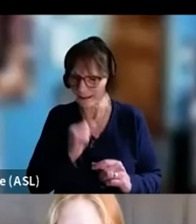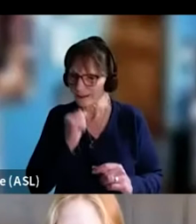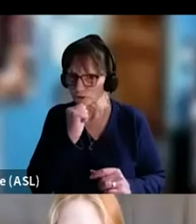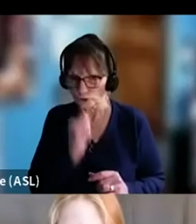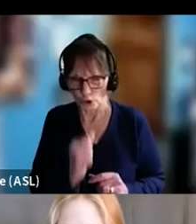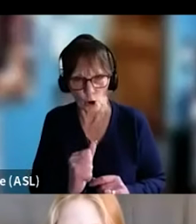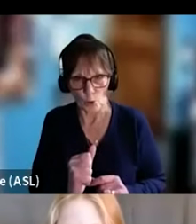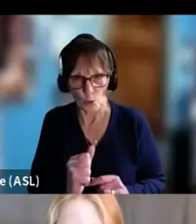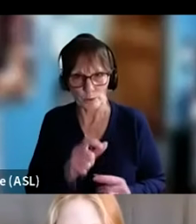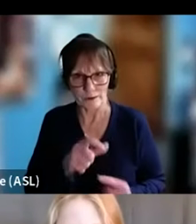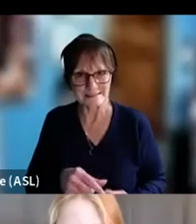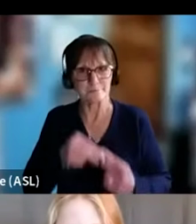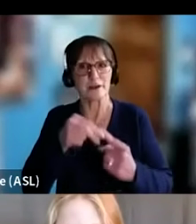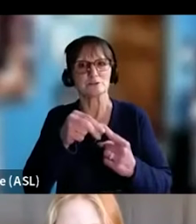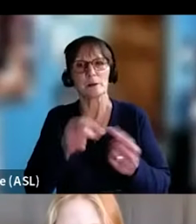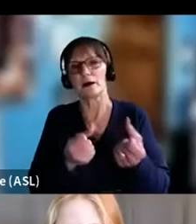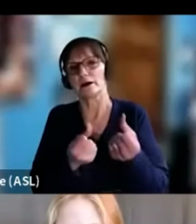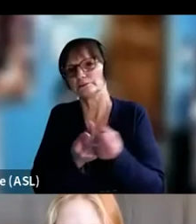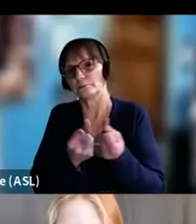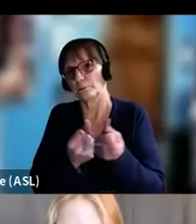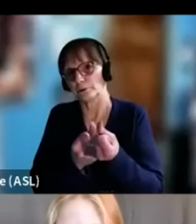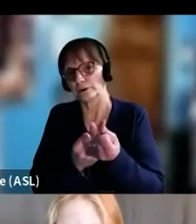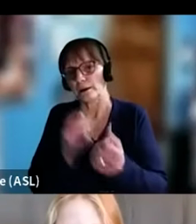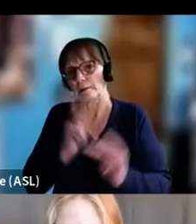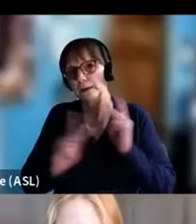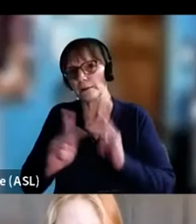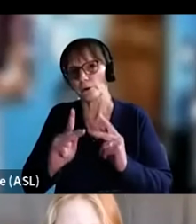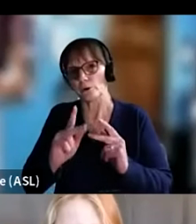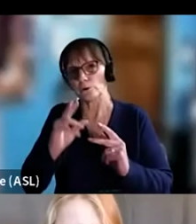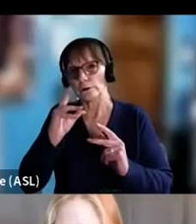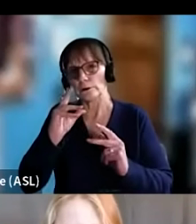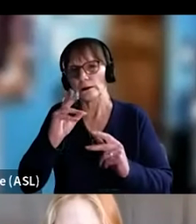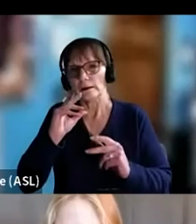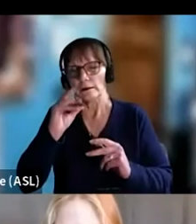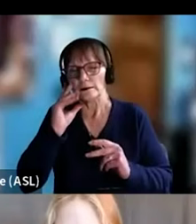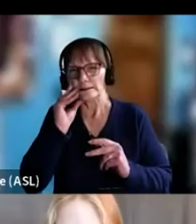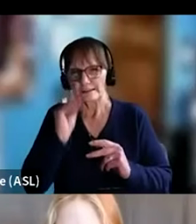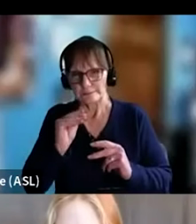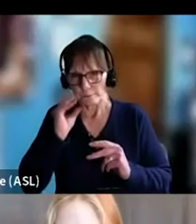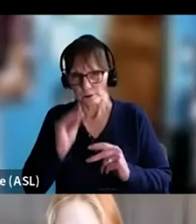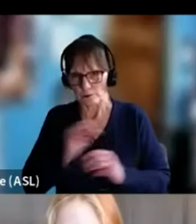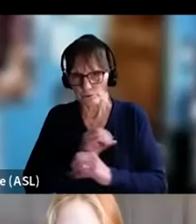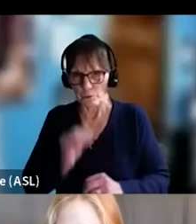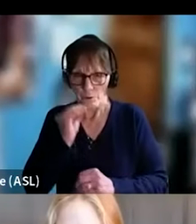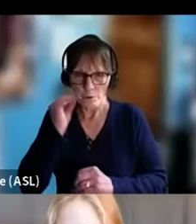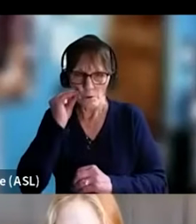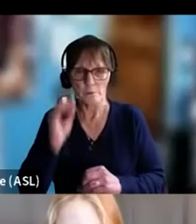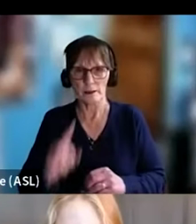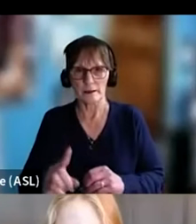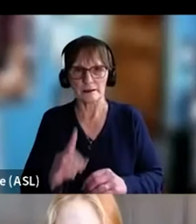don't specialize in supporting people experiencing homelessness even if they're older adults. Often it's for people who are housed